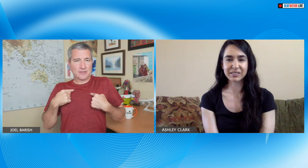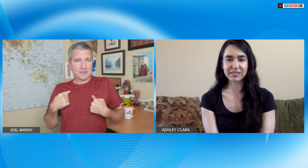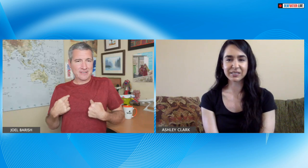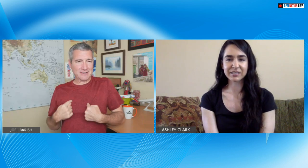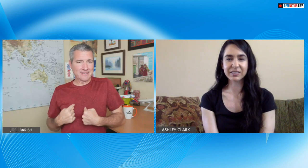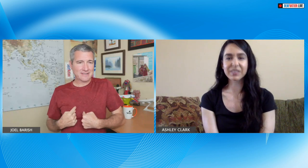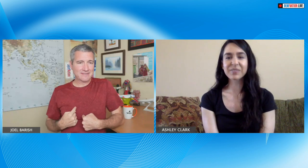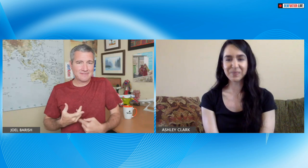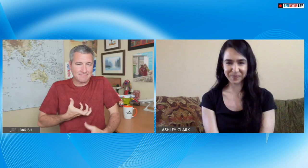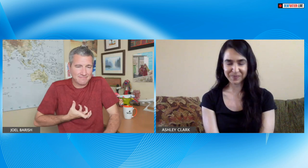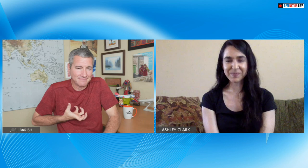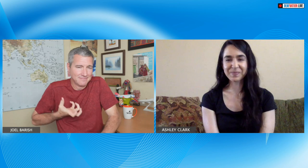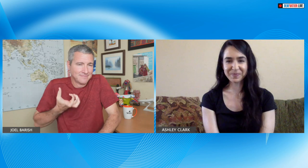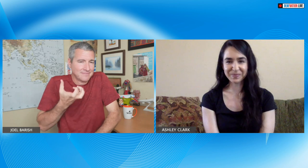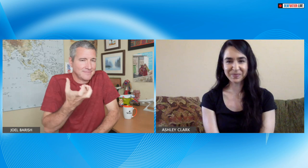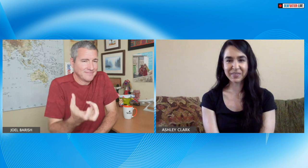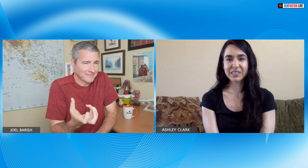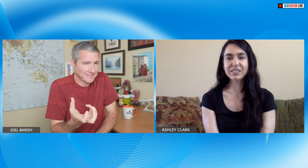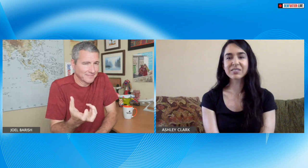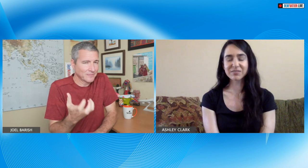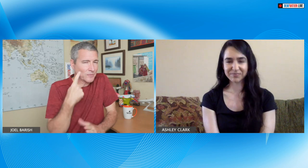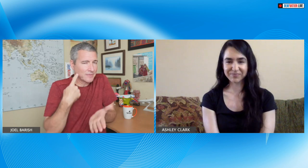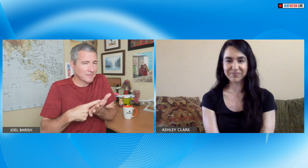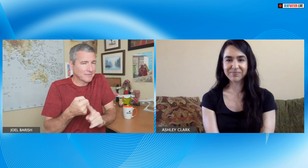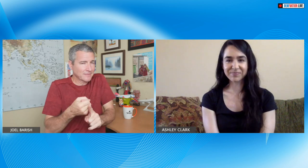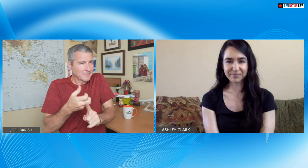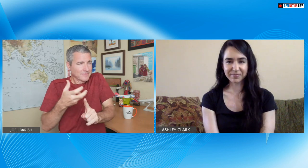known as @signedwithheart Is it right? that's right